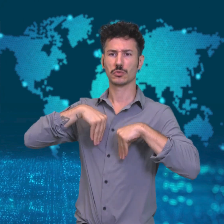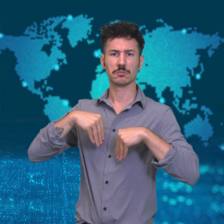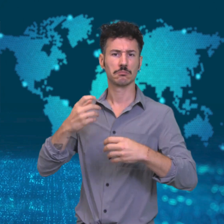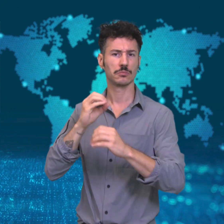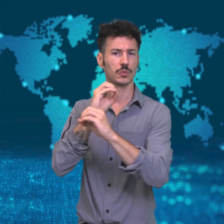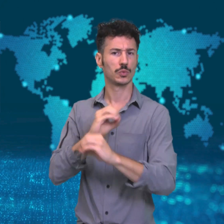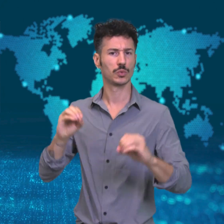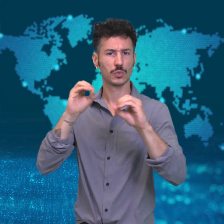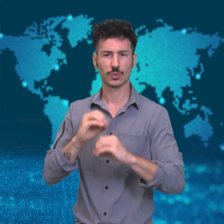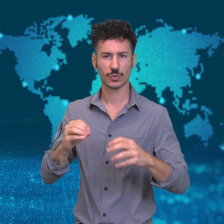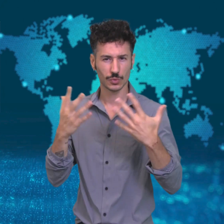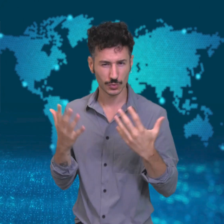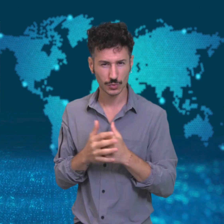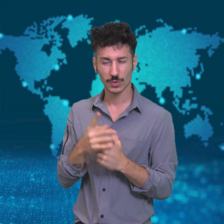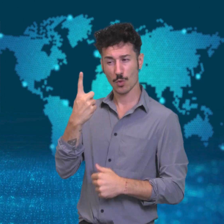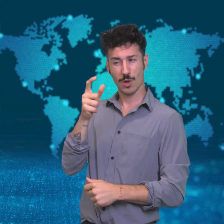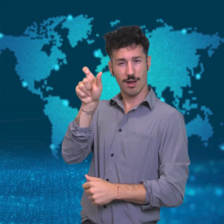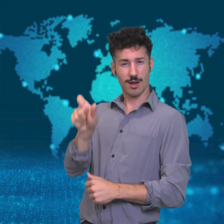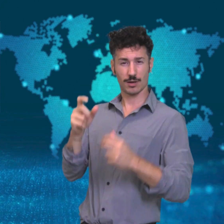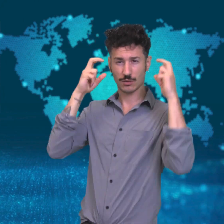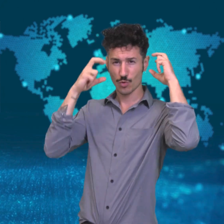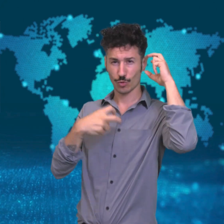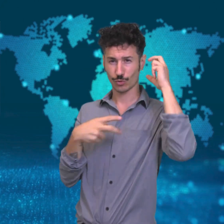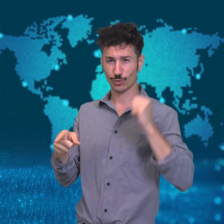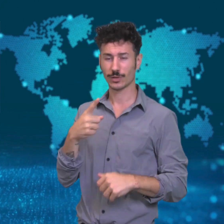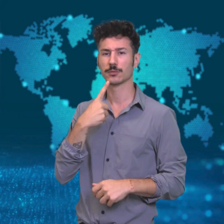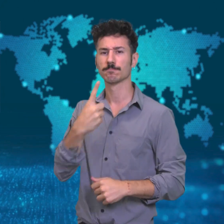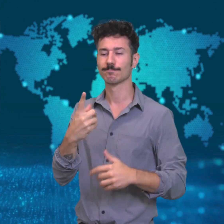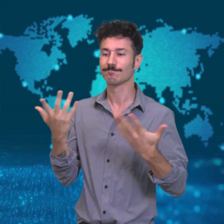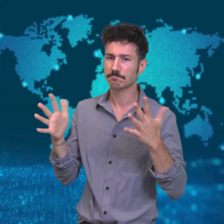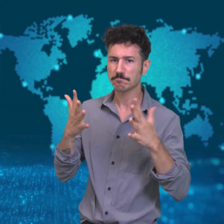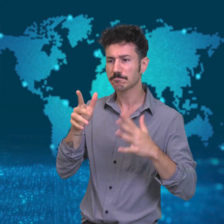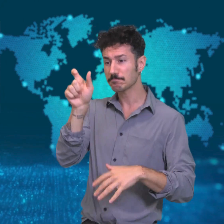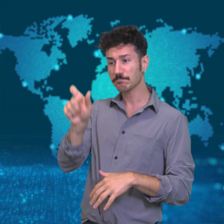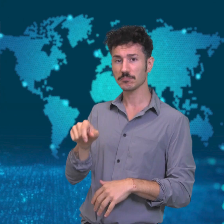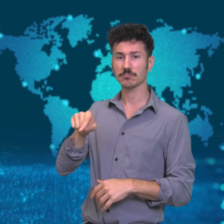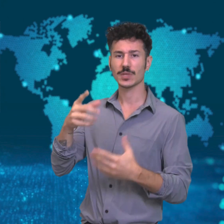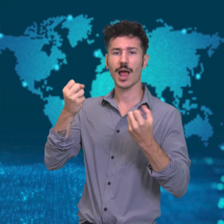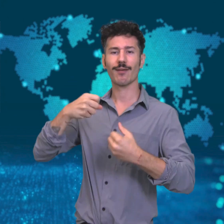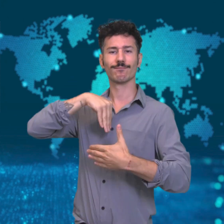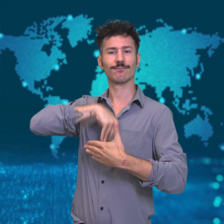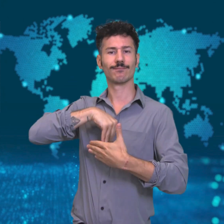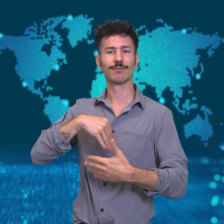One doctor noted that a drop in blood sugar may have led